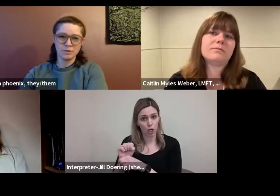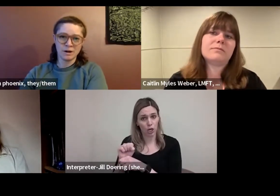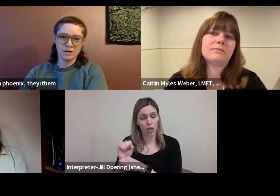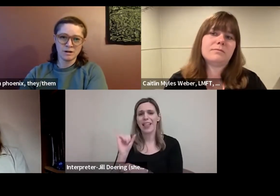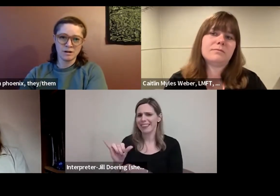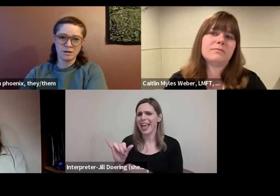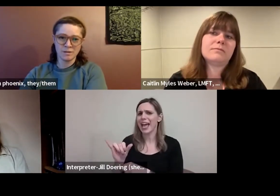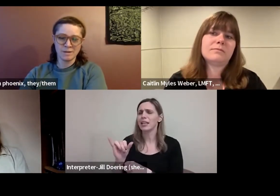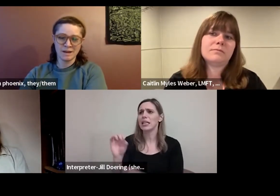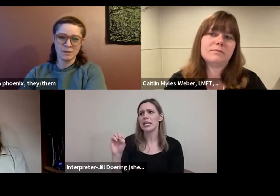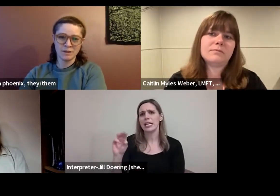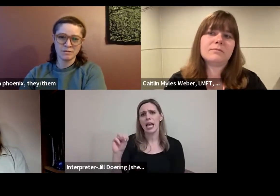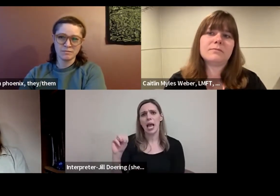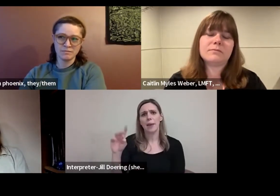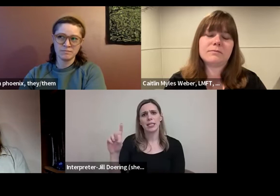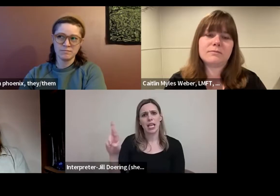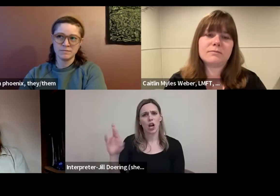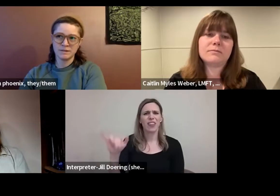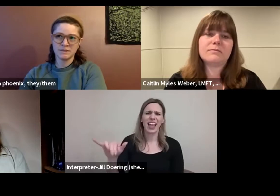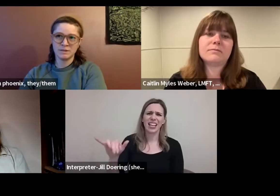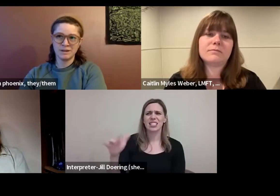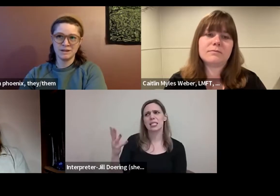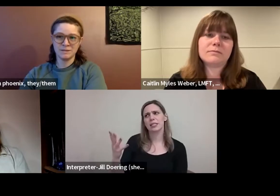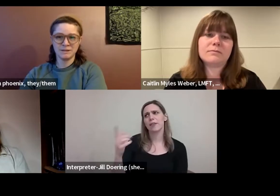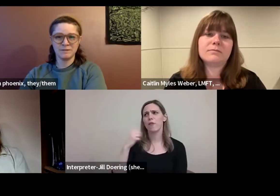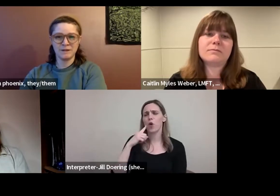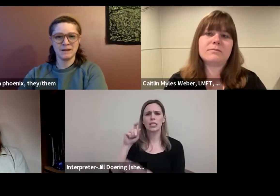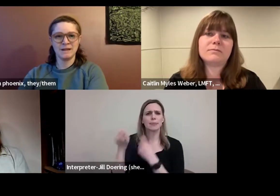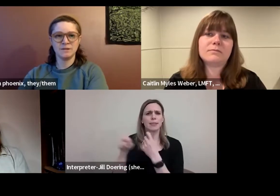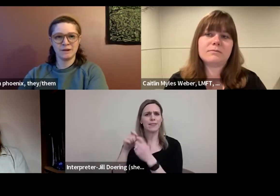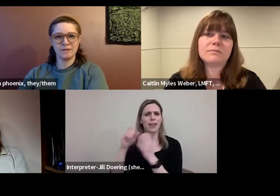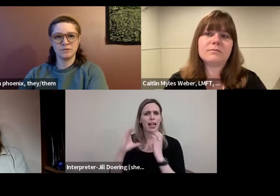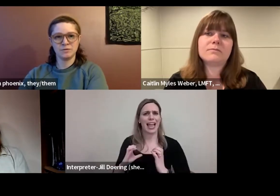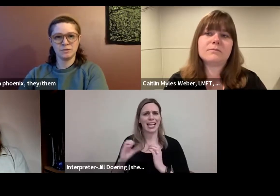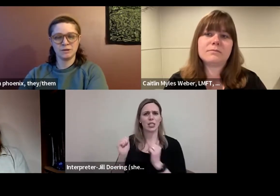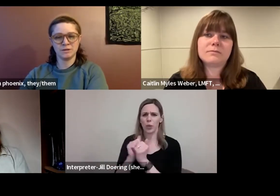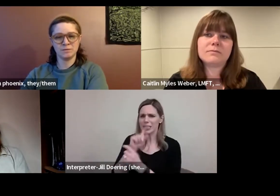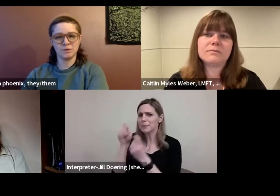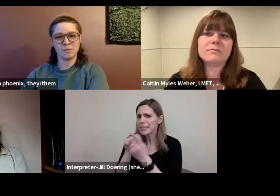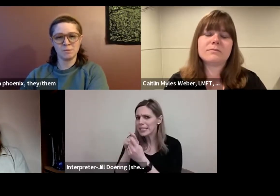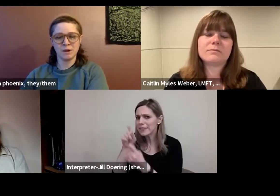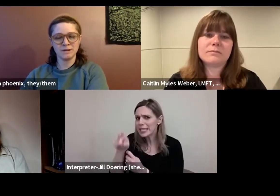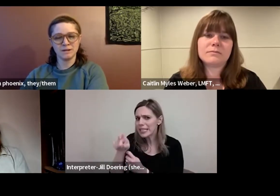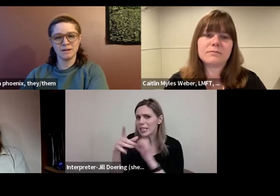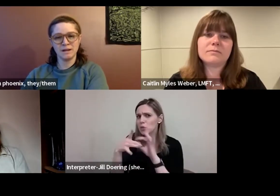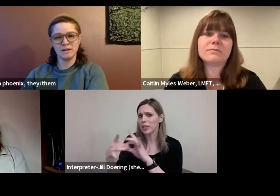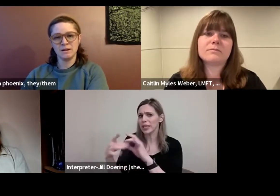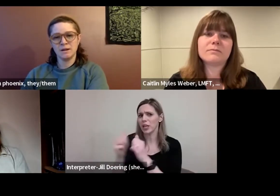who are coming in with some really specific needs around doing some trauma processing.